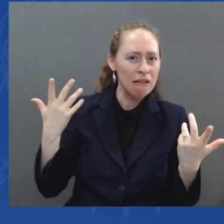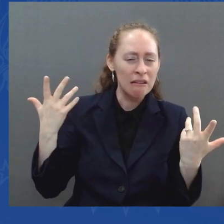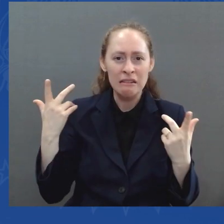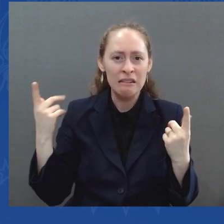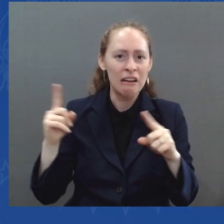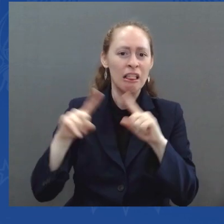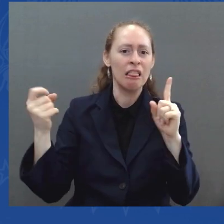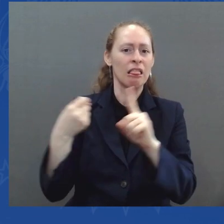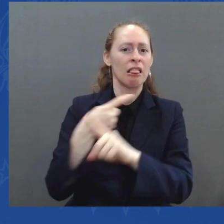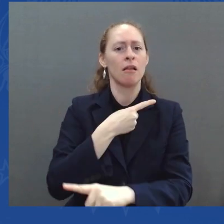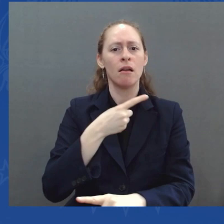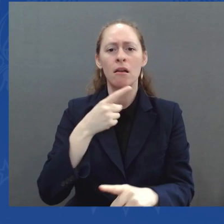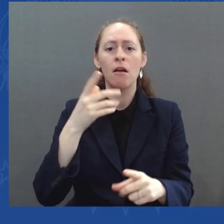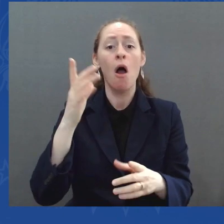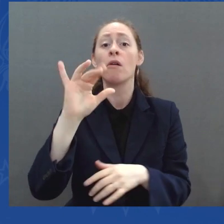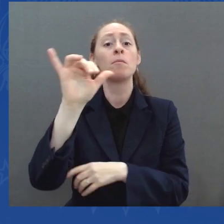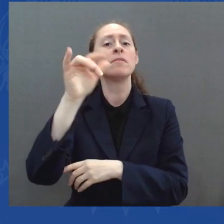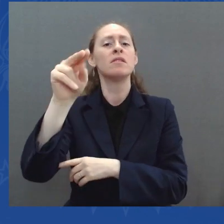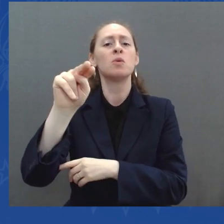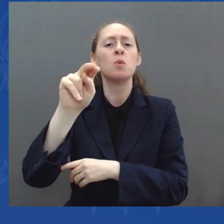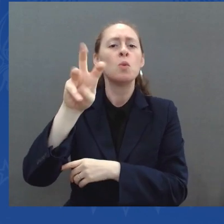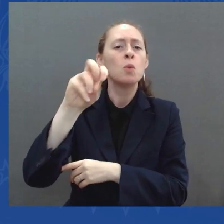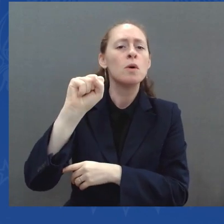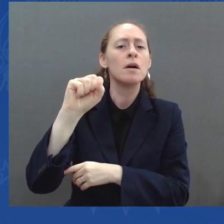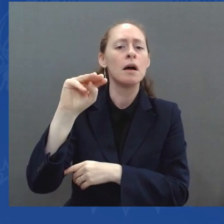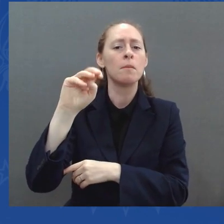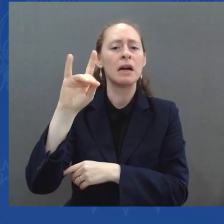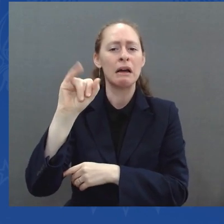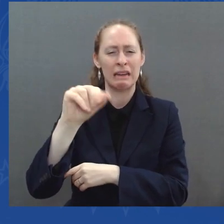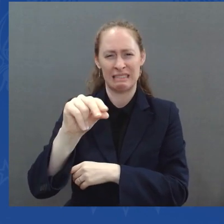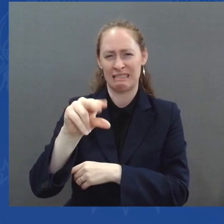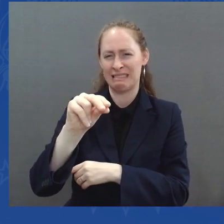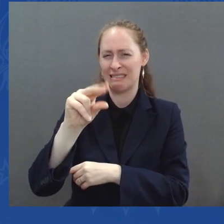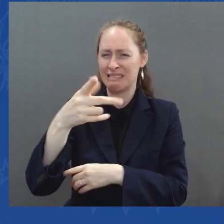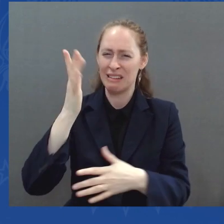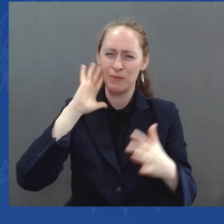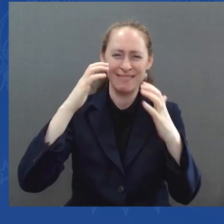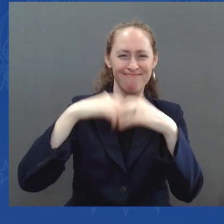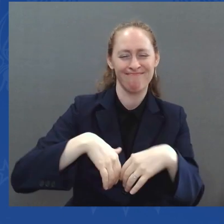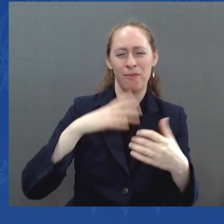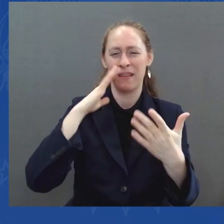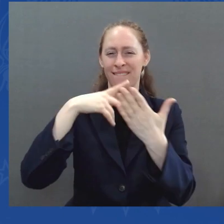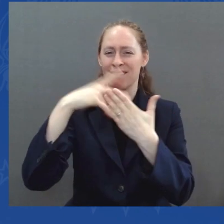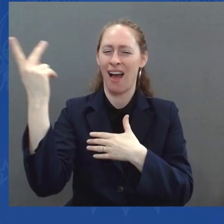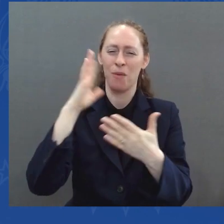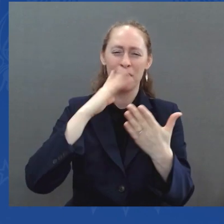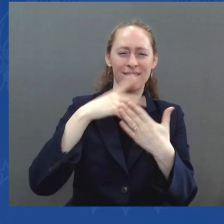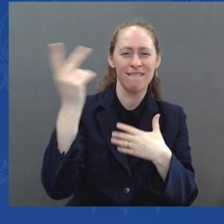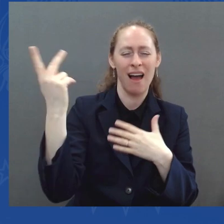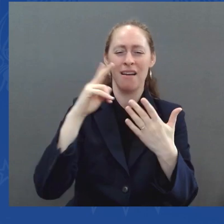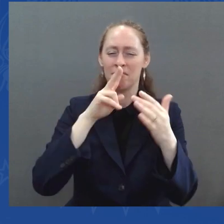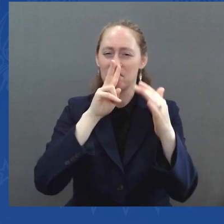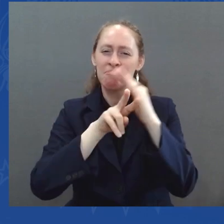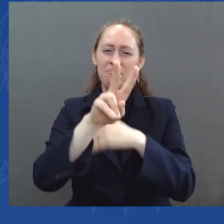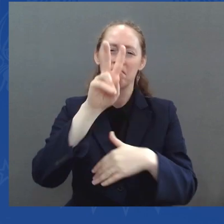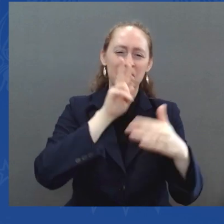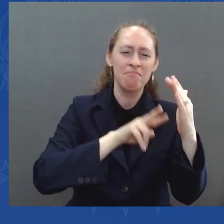to say the least, flying around, and it's fair to say that most Republicans